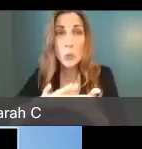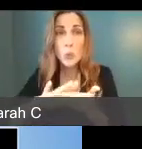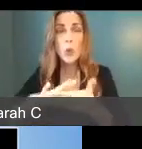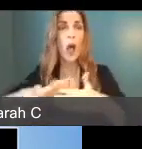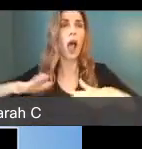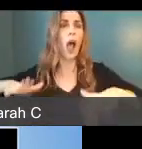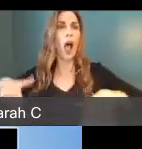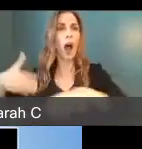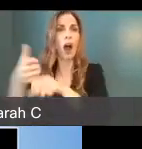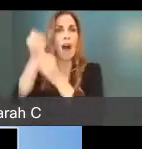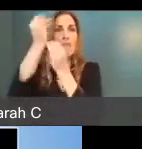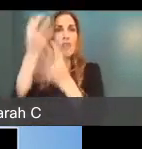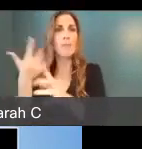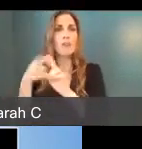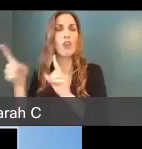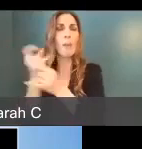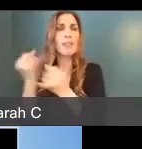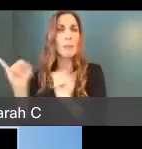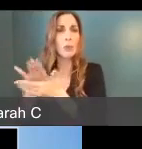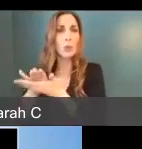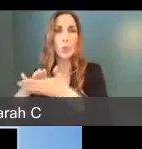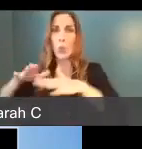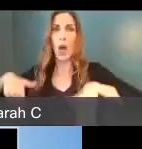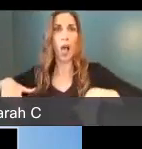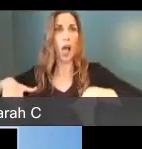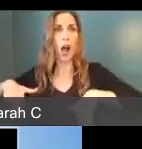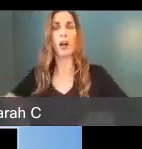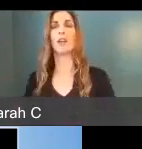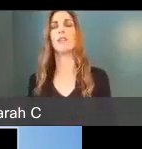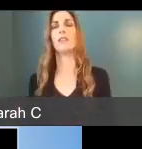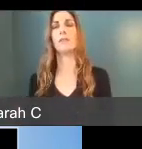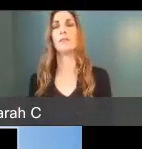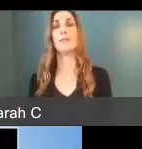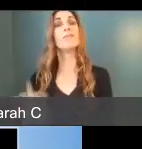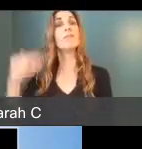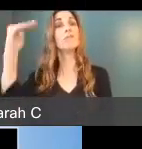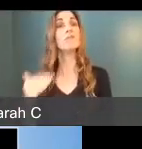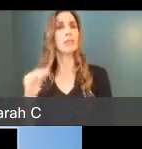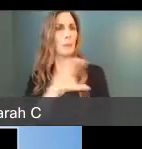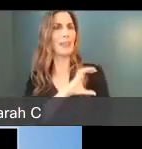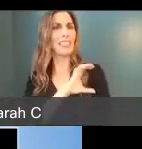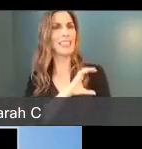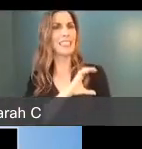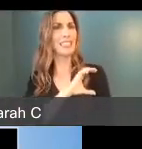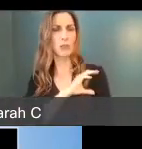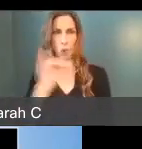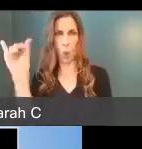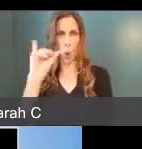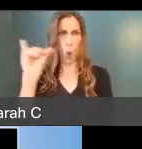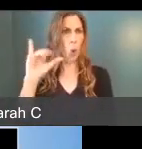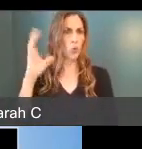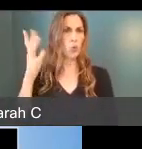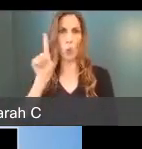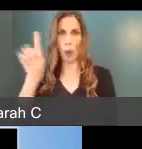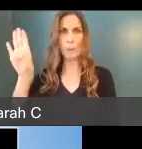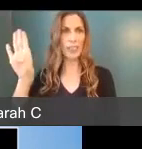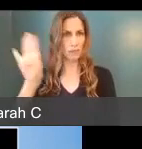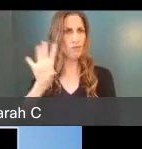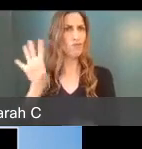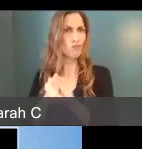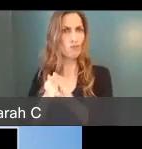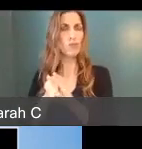schools, and then our police officers who are also at the top of 1B, number 1,400 across the County.